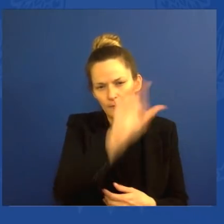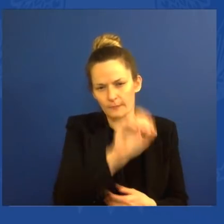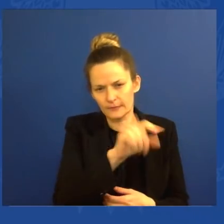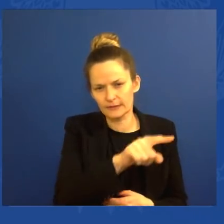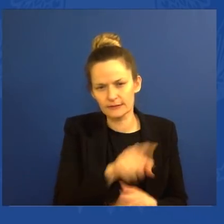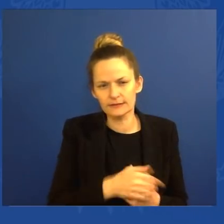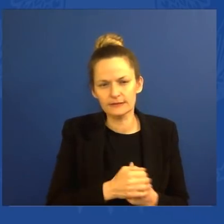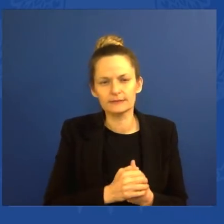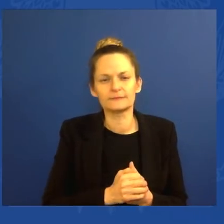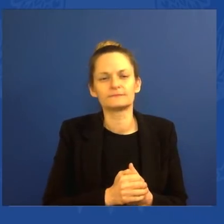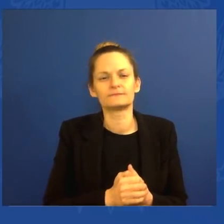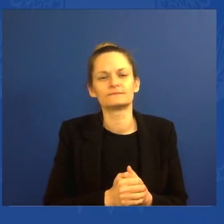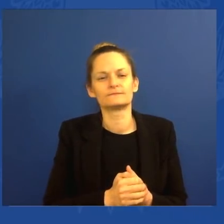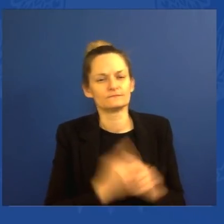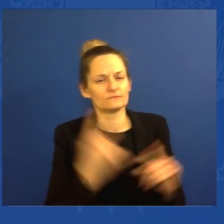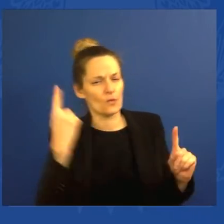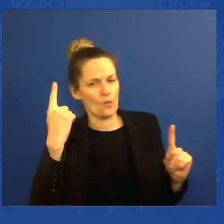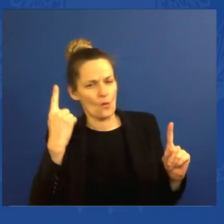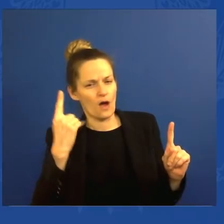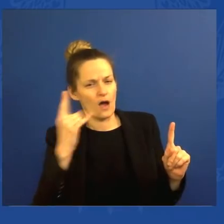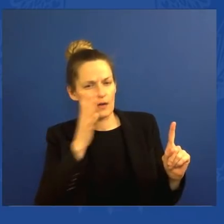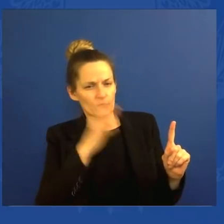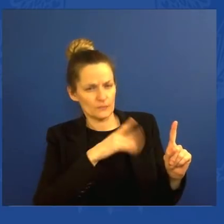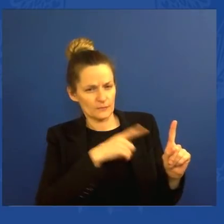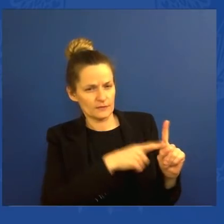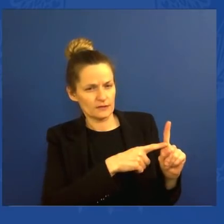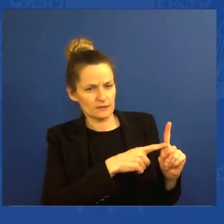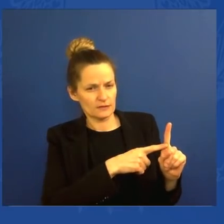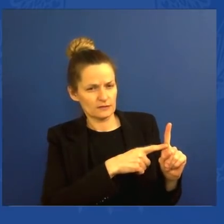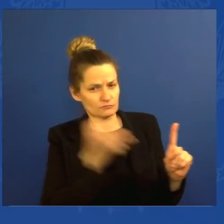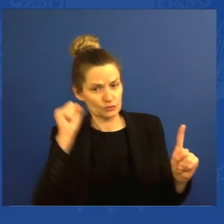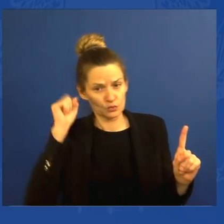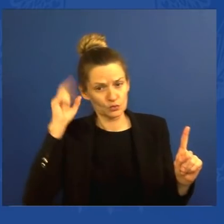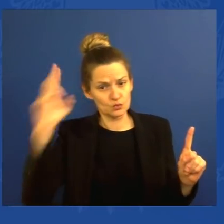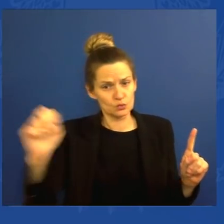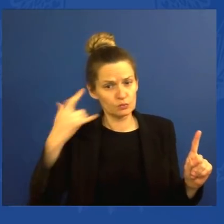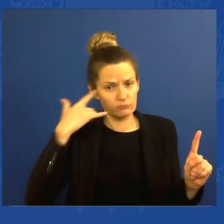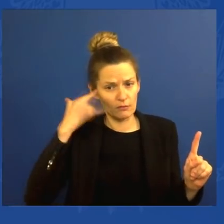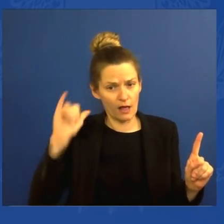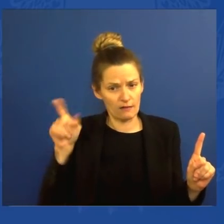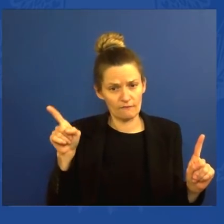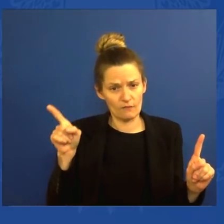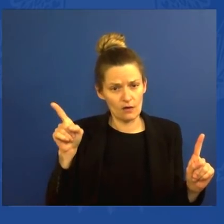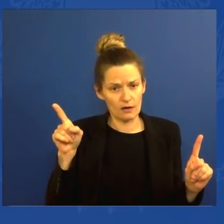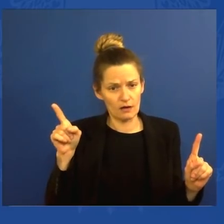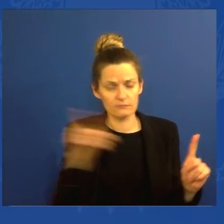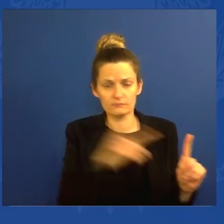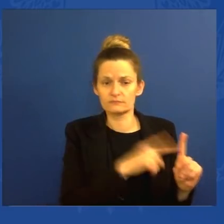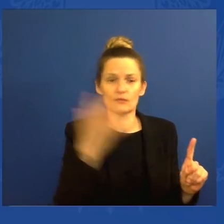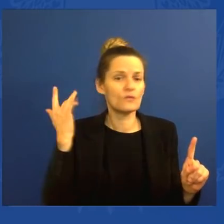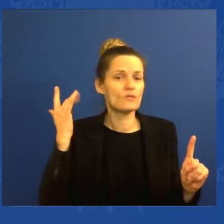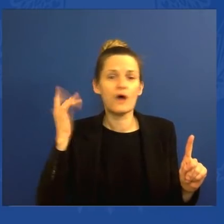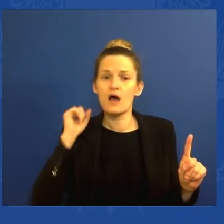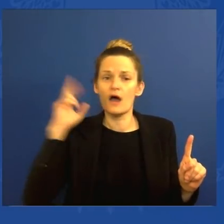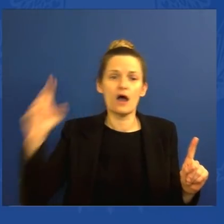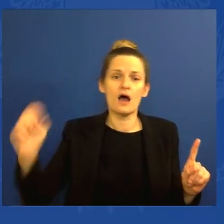for having a higher mileage standard than the national standard. And we had a long talk. I didn't --